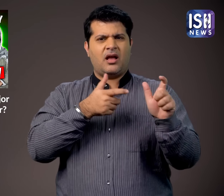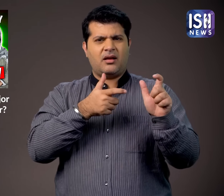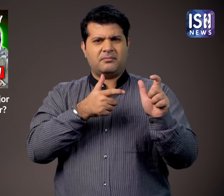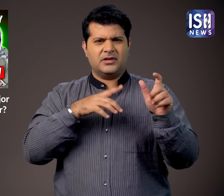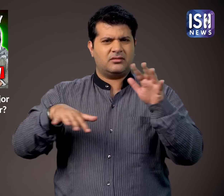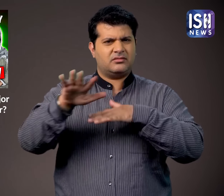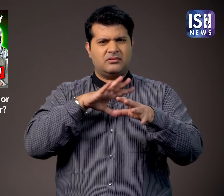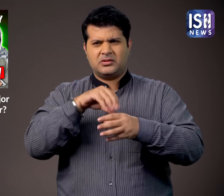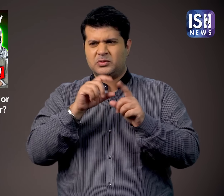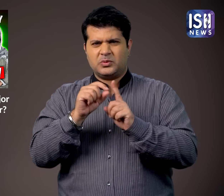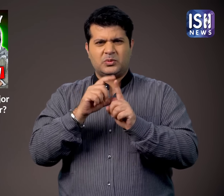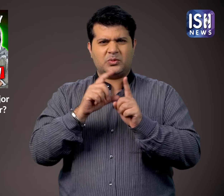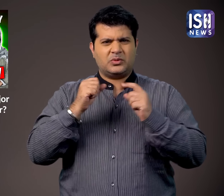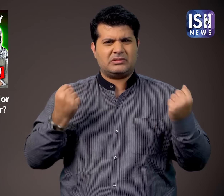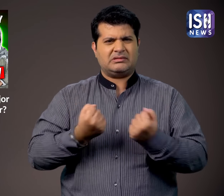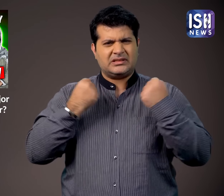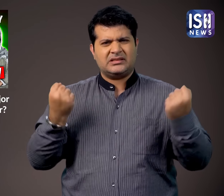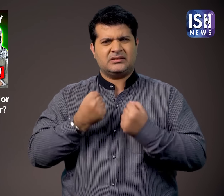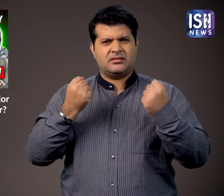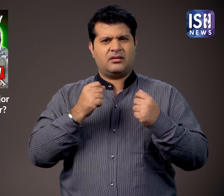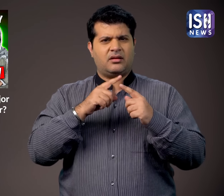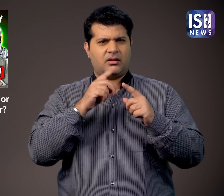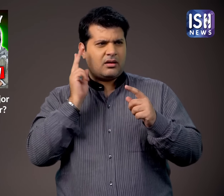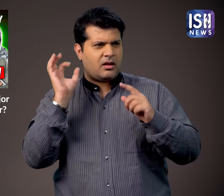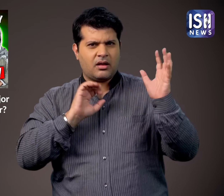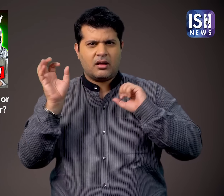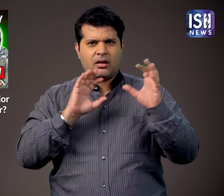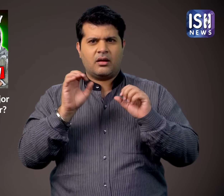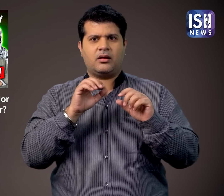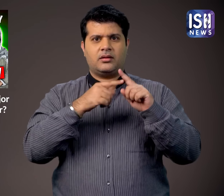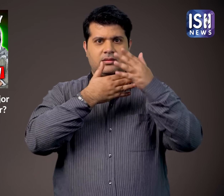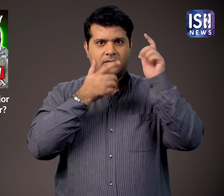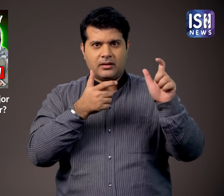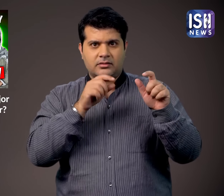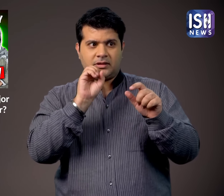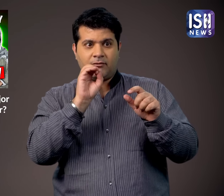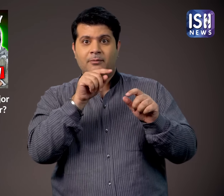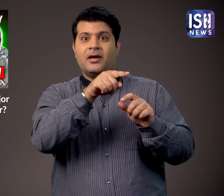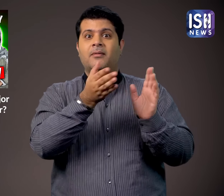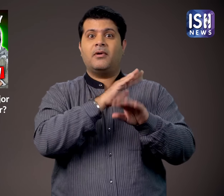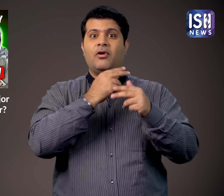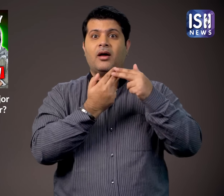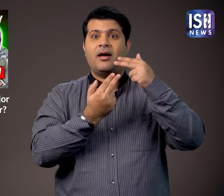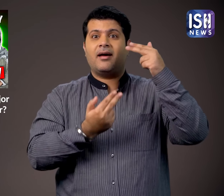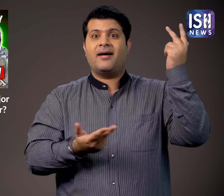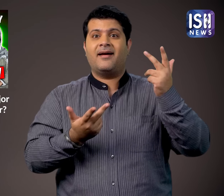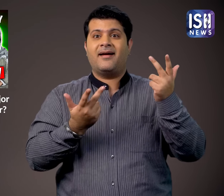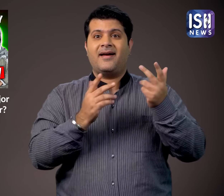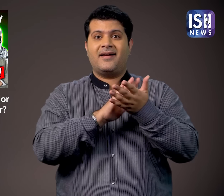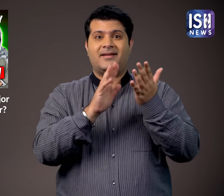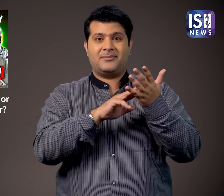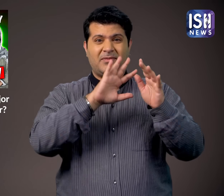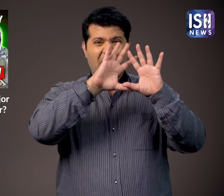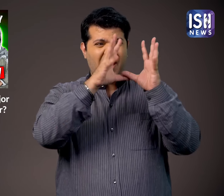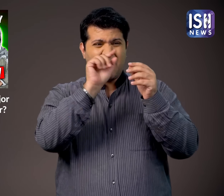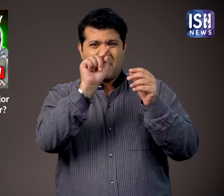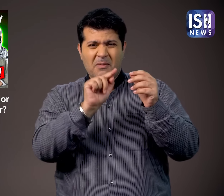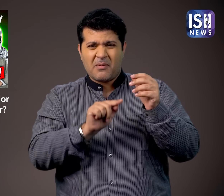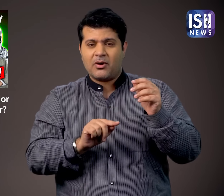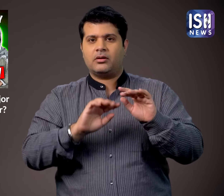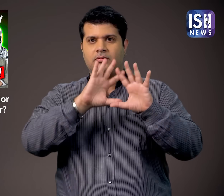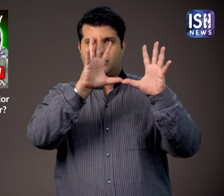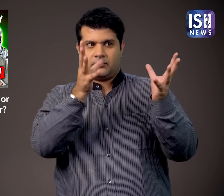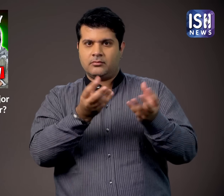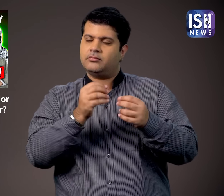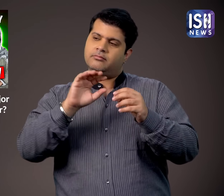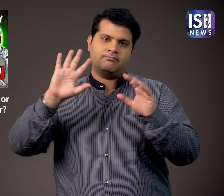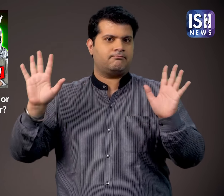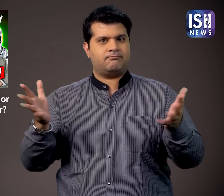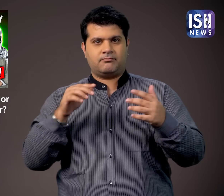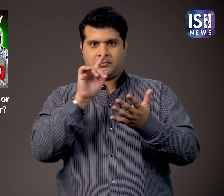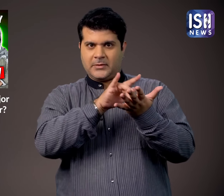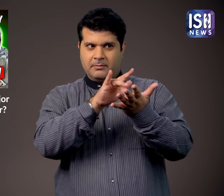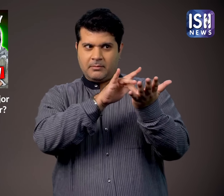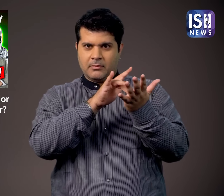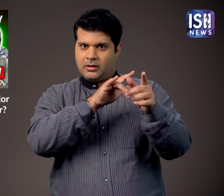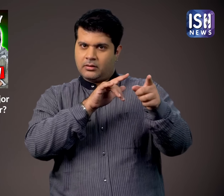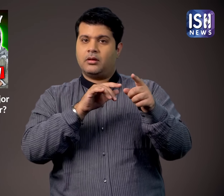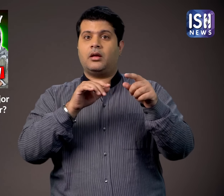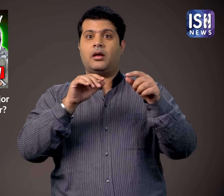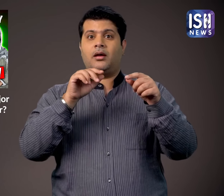During his posting, the Army received information about a terrorist camp hidden in the Hafruda forest.